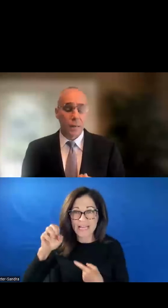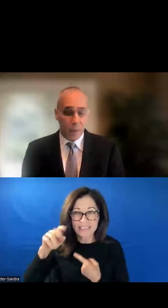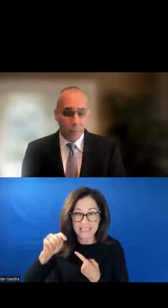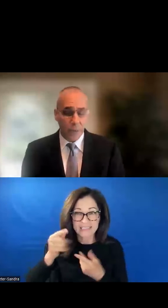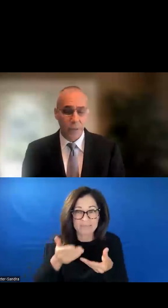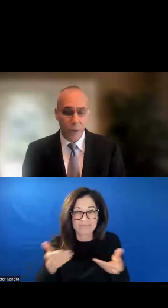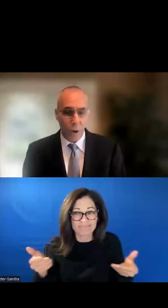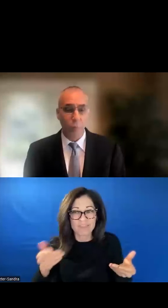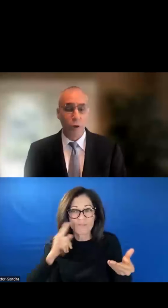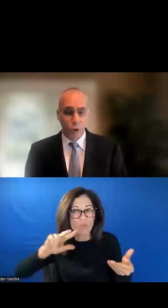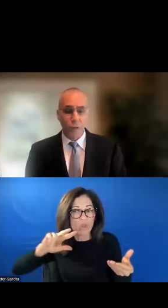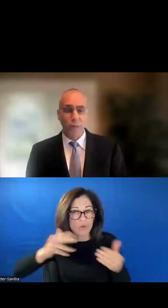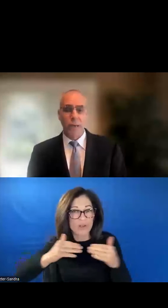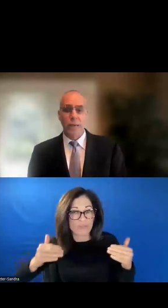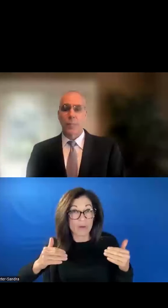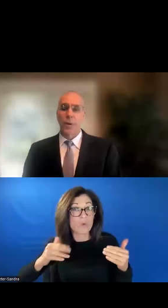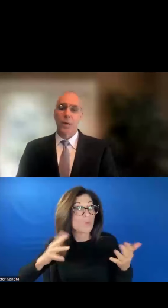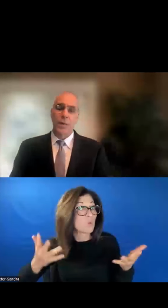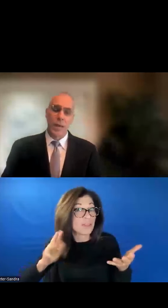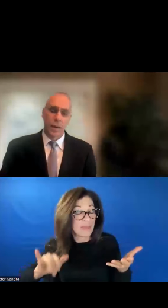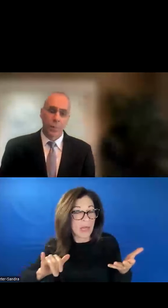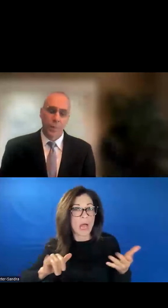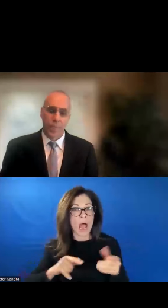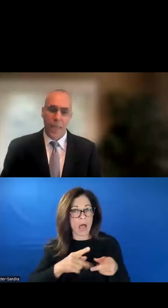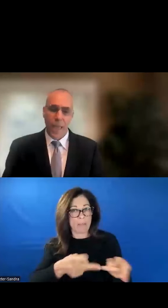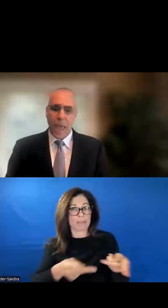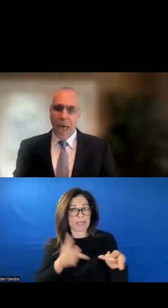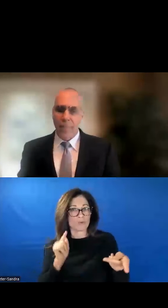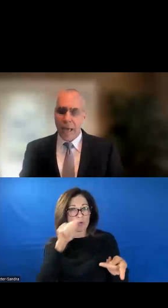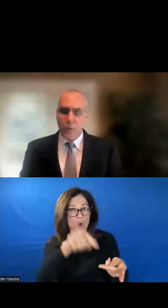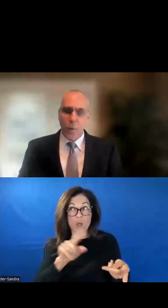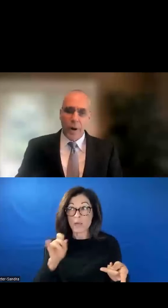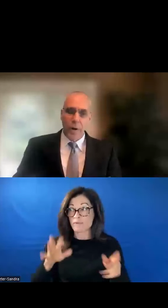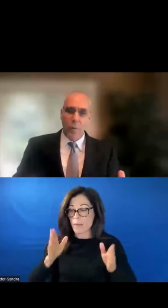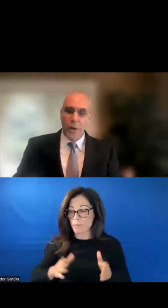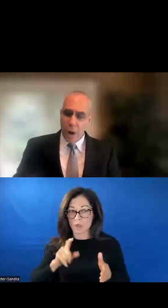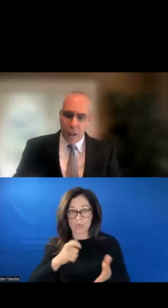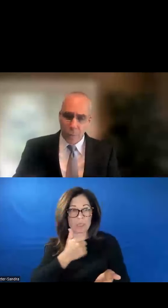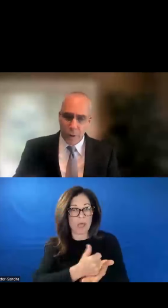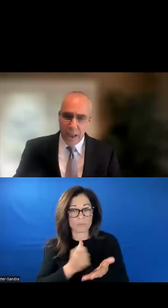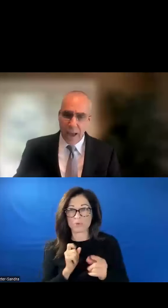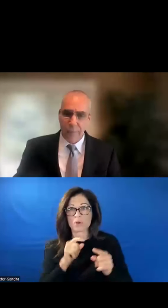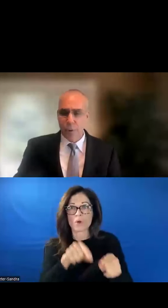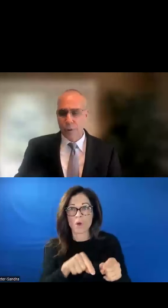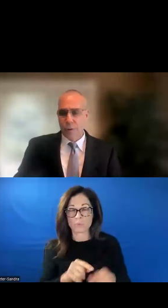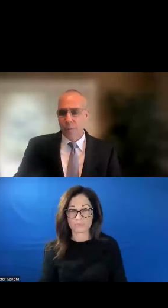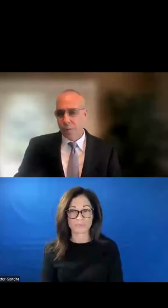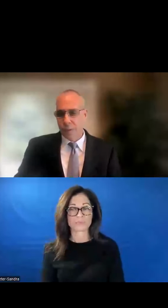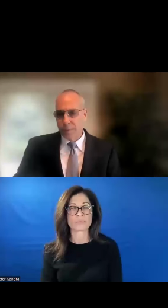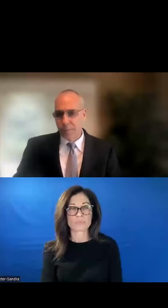SOME PLACE TO GO JUST IN CASE YOU NEED HELP. THAT IS WHERE WE HAVE EMERGENCY ROOMS.